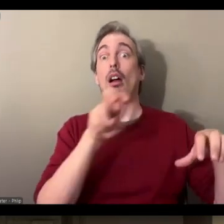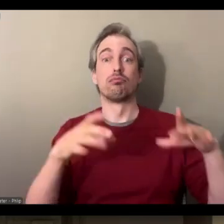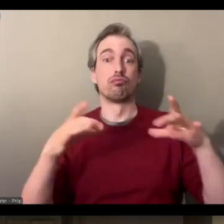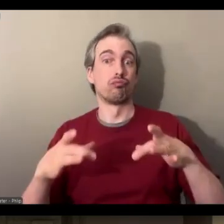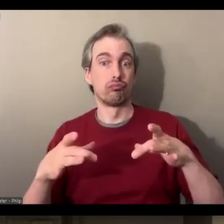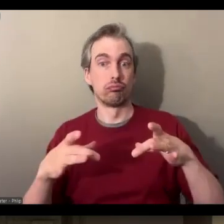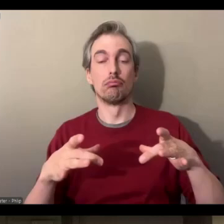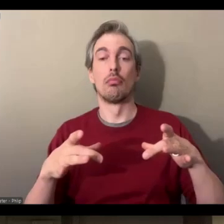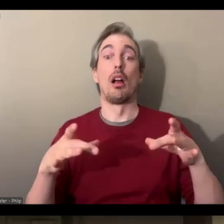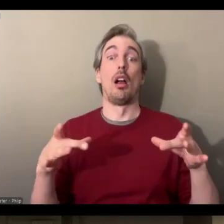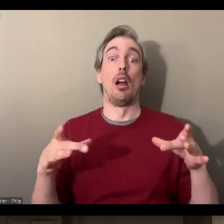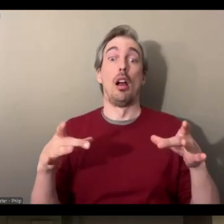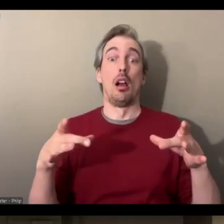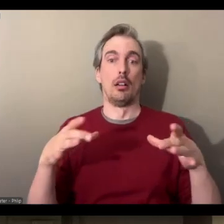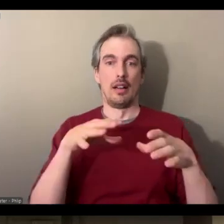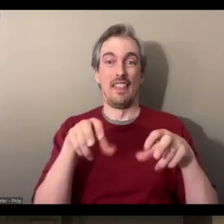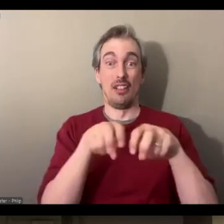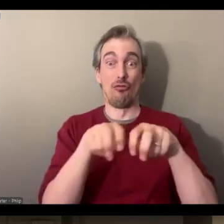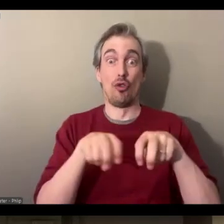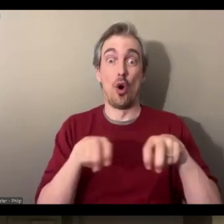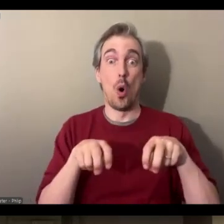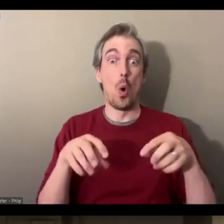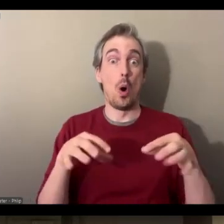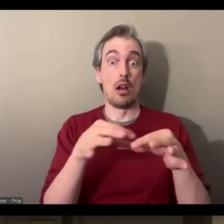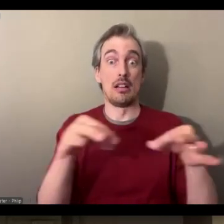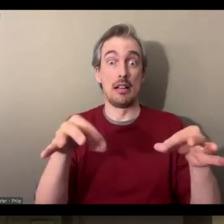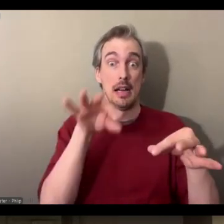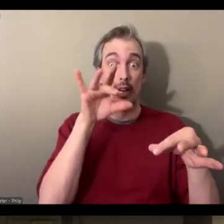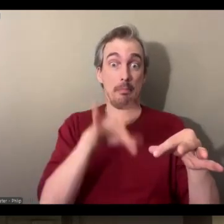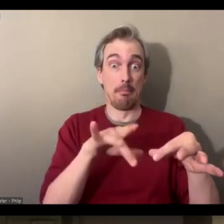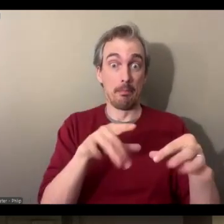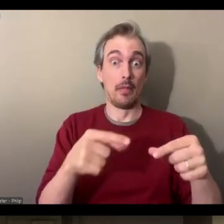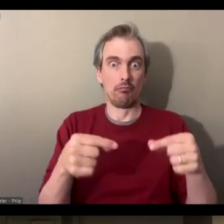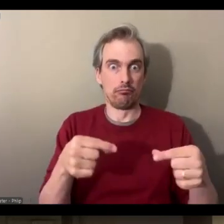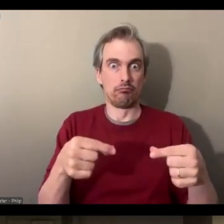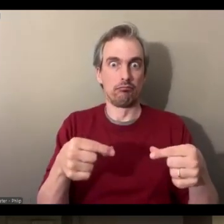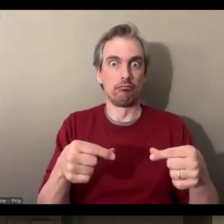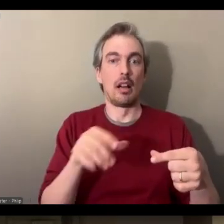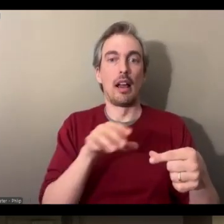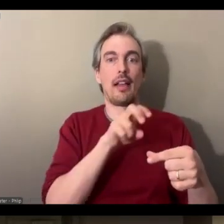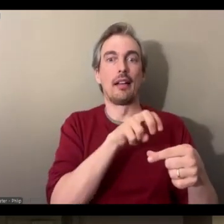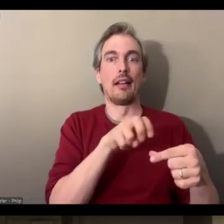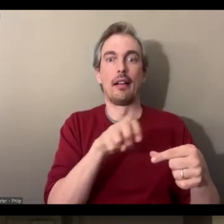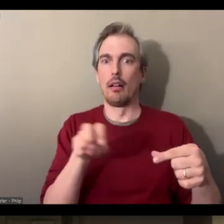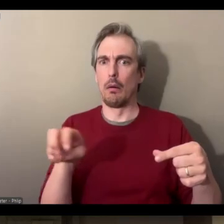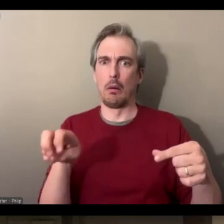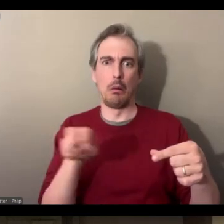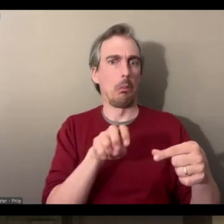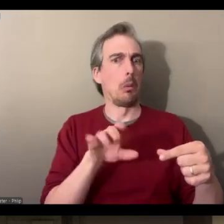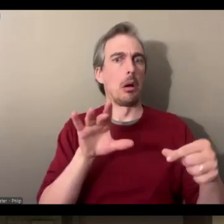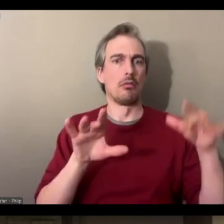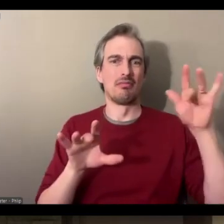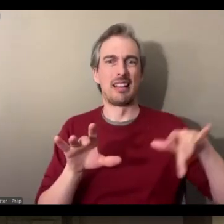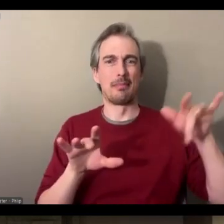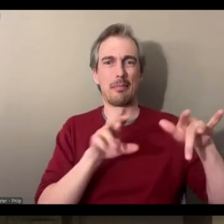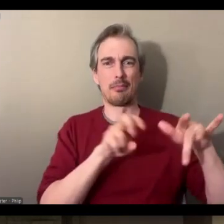to selecting a seat. Being able to select a seat, click through every single seat with a keyboard,